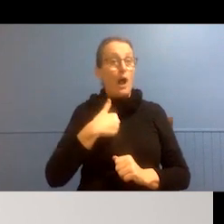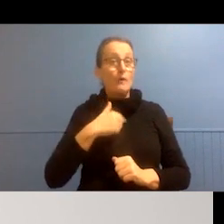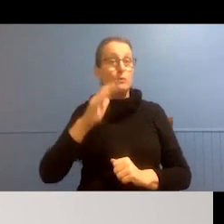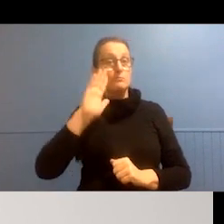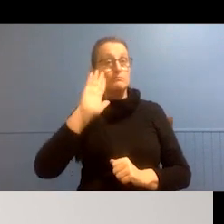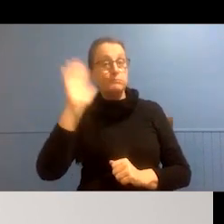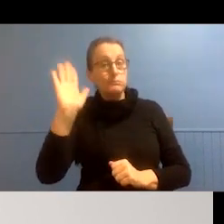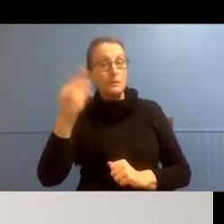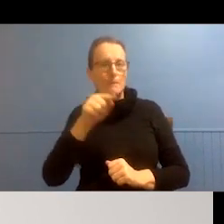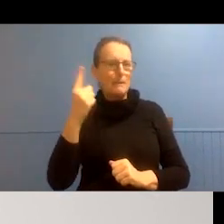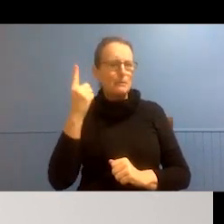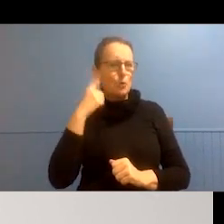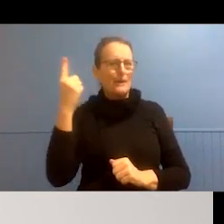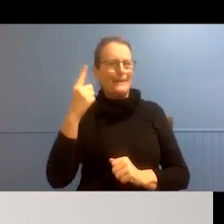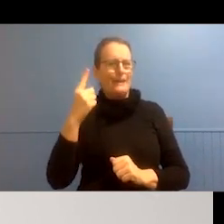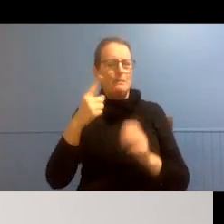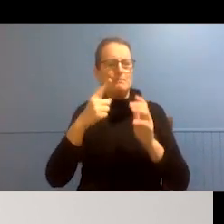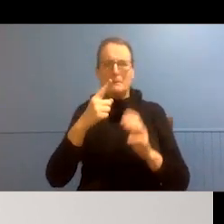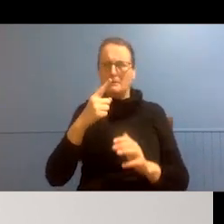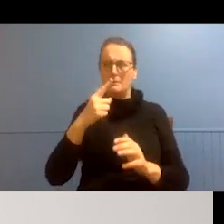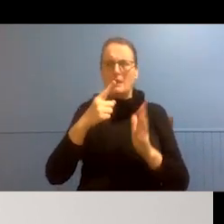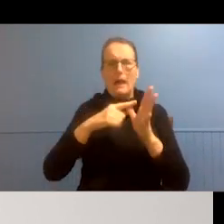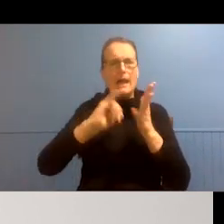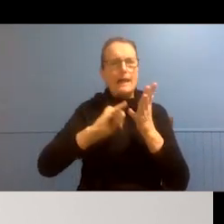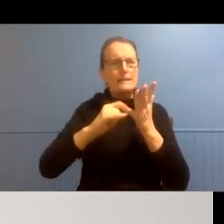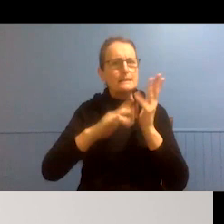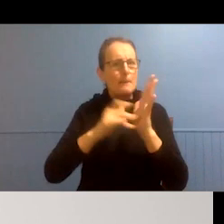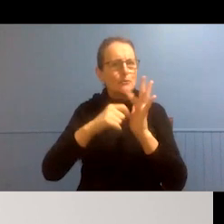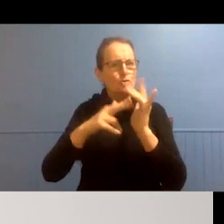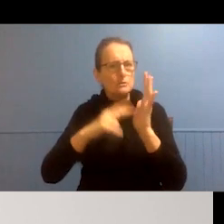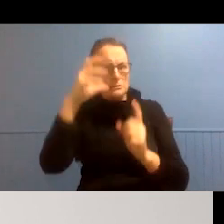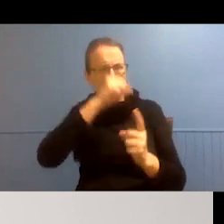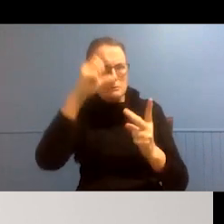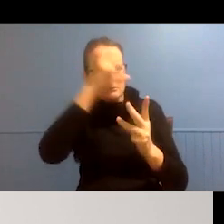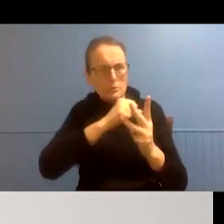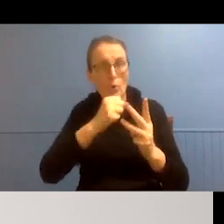you may not agree with, or you might agree with. You may question or have